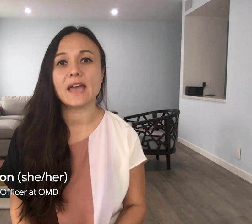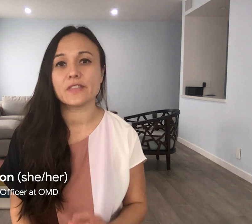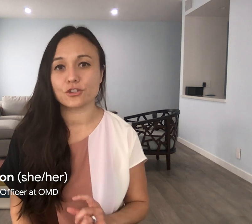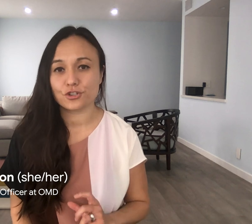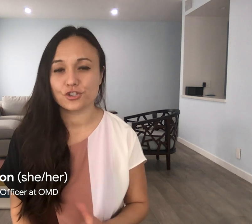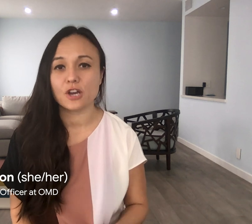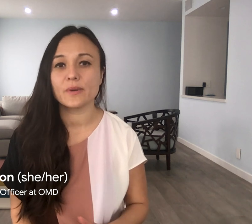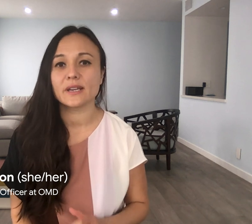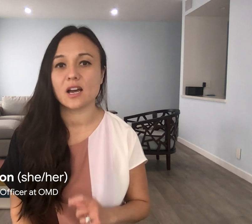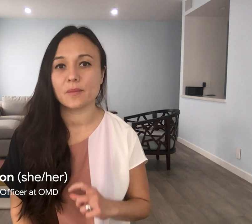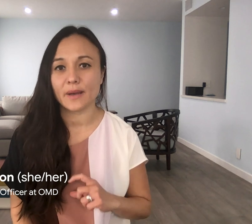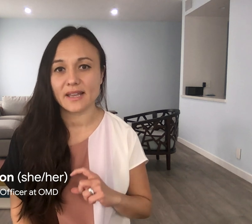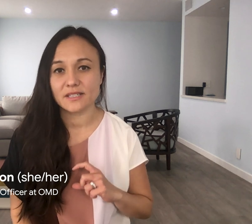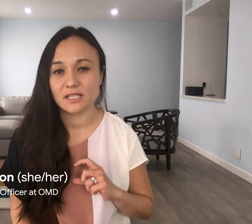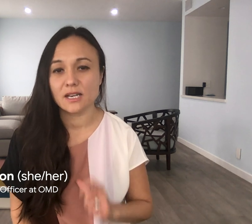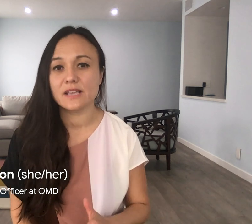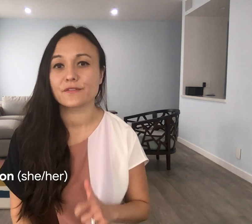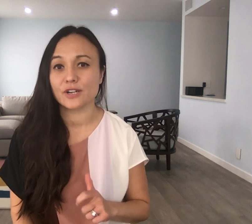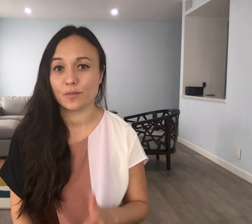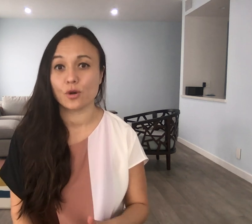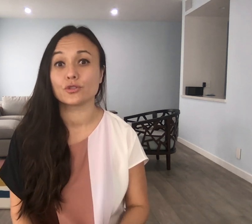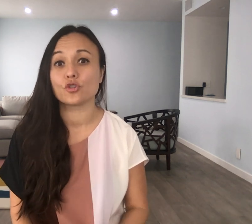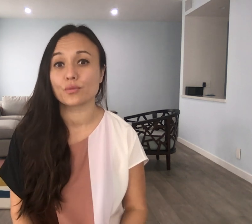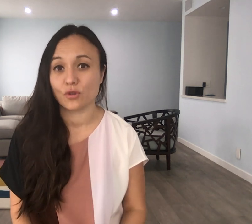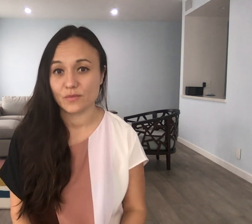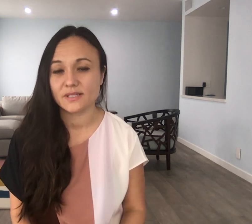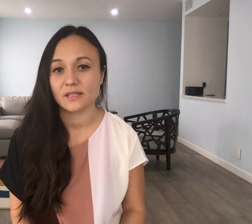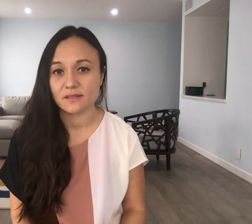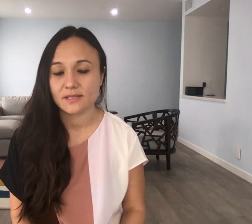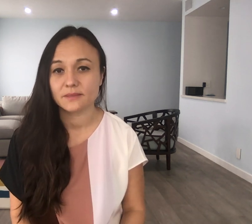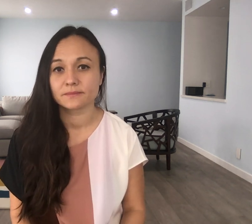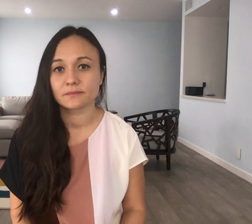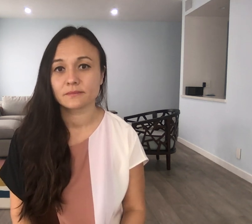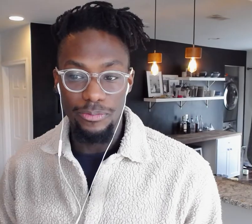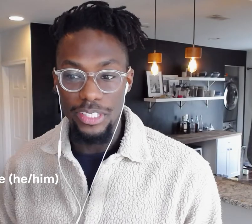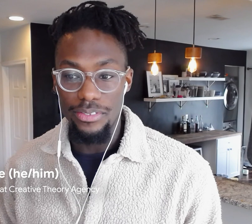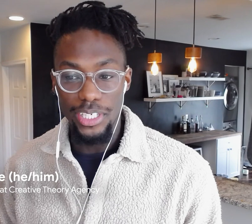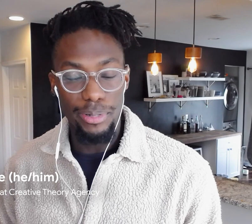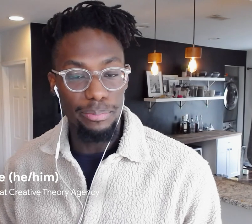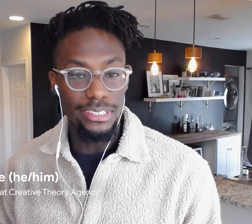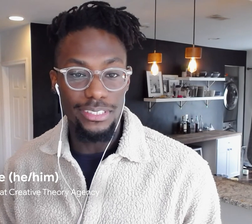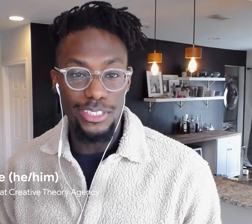and then showing up and delivering upon your promises. When you think about businesses,